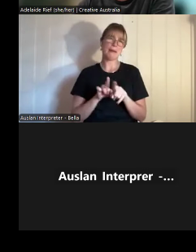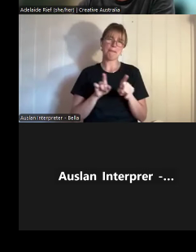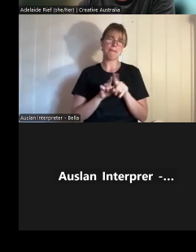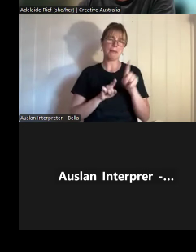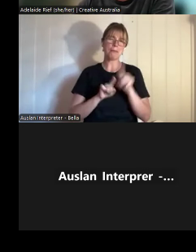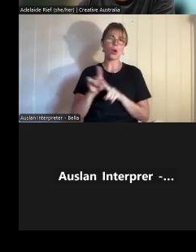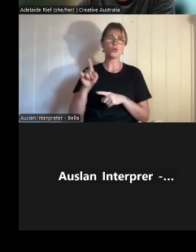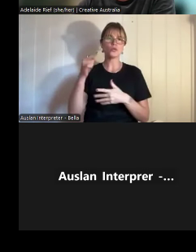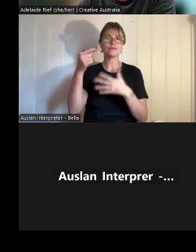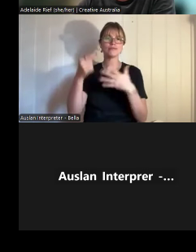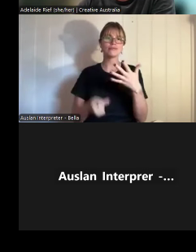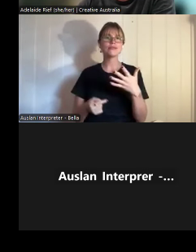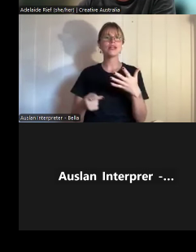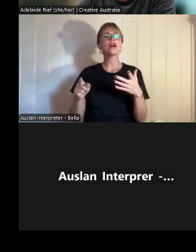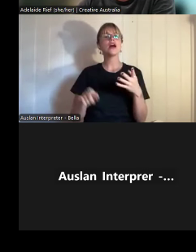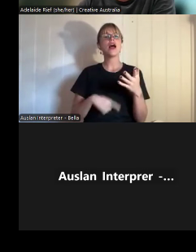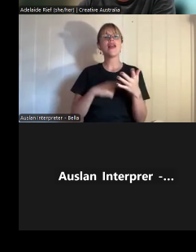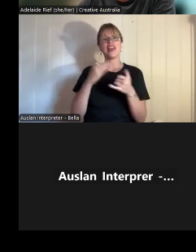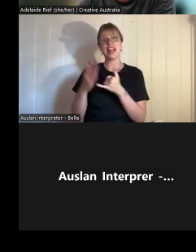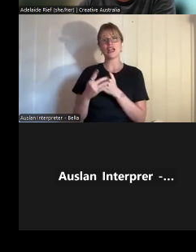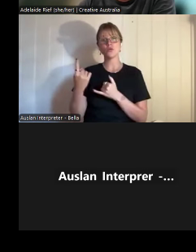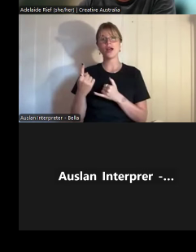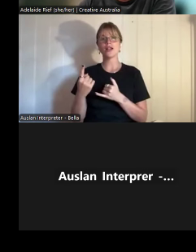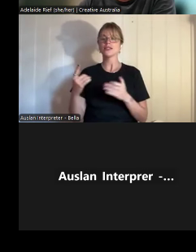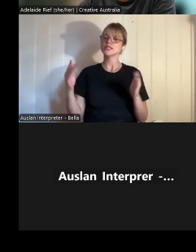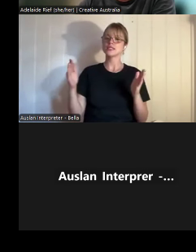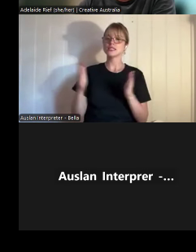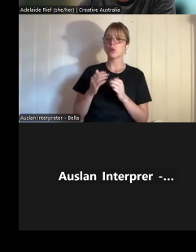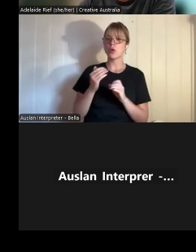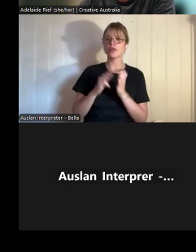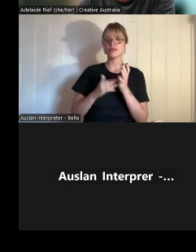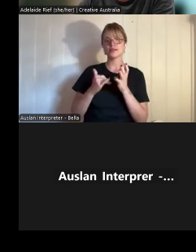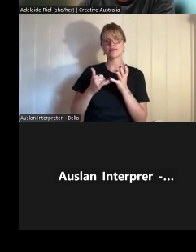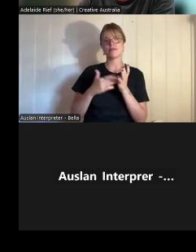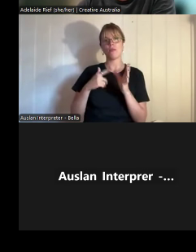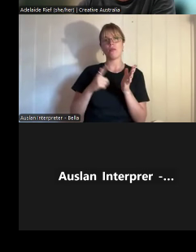And then finally, Small Giants Academy. So they have a really great governing for purpose course